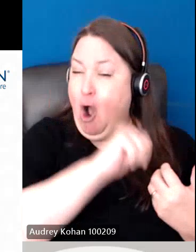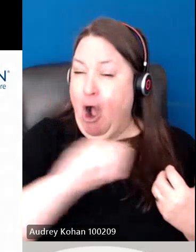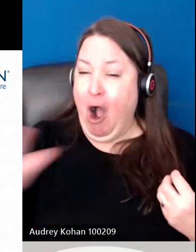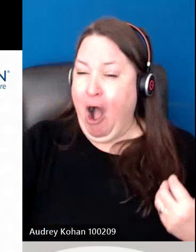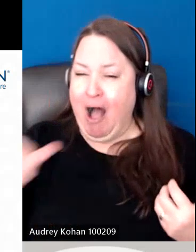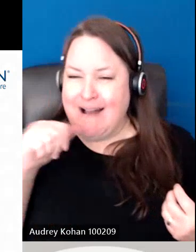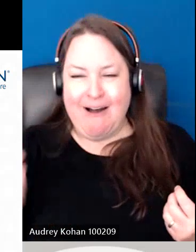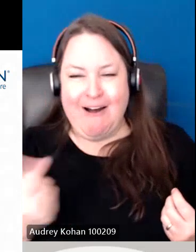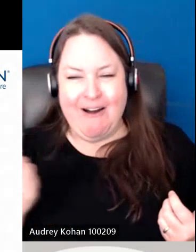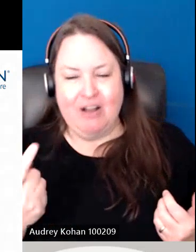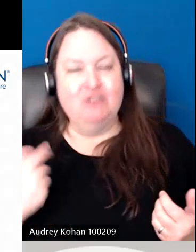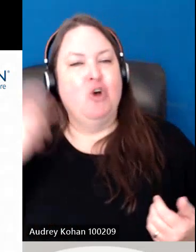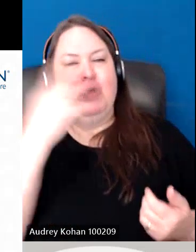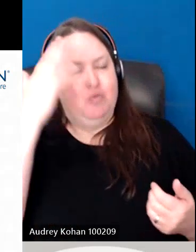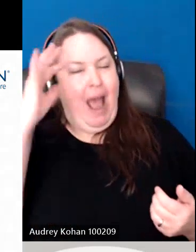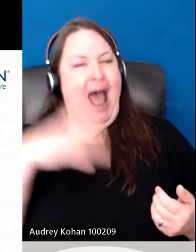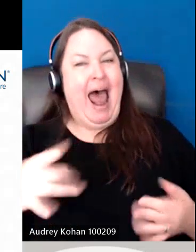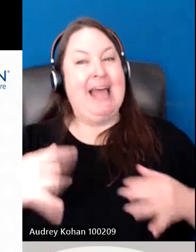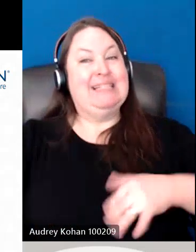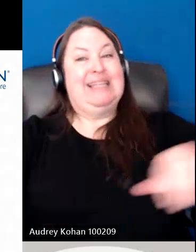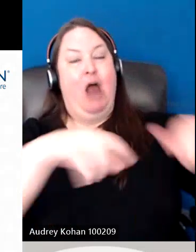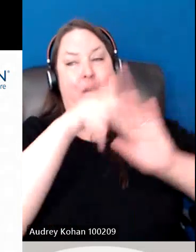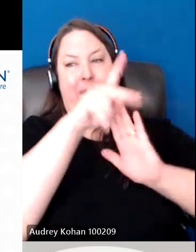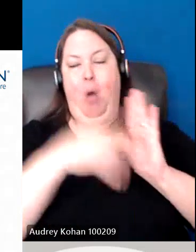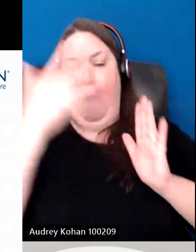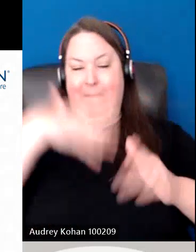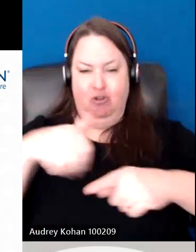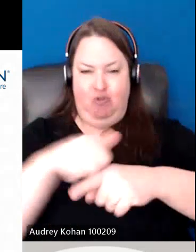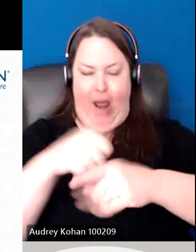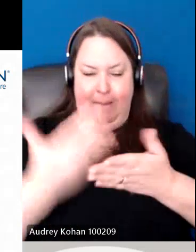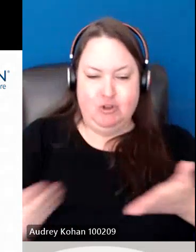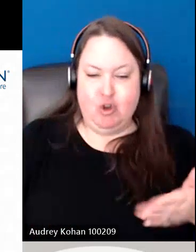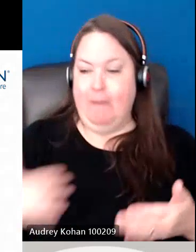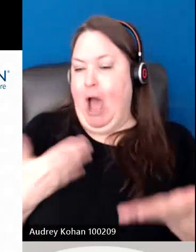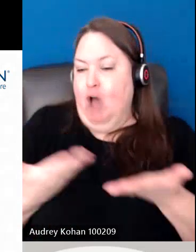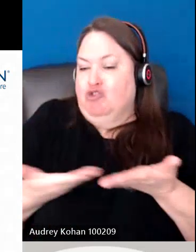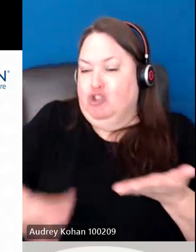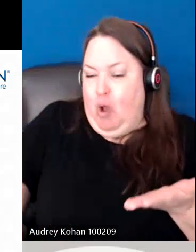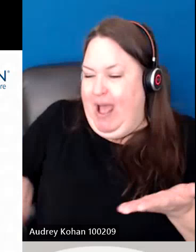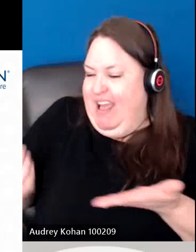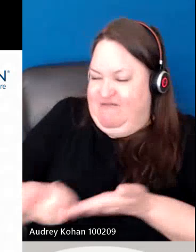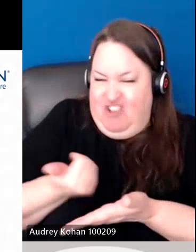reason I like the standardized policy is because my training materials my resources um everything